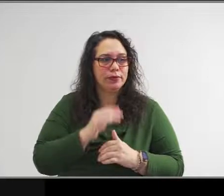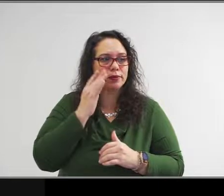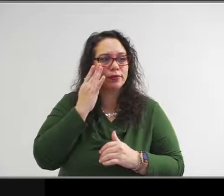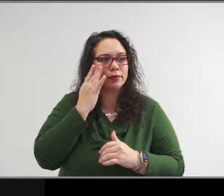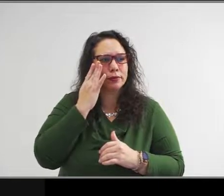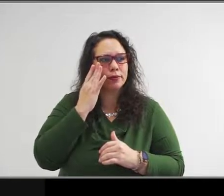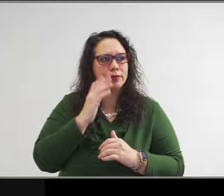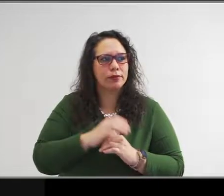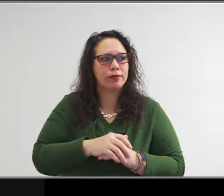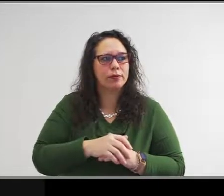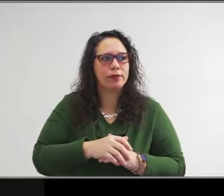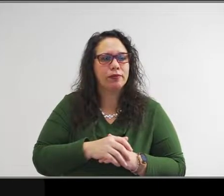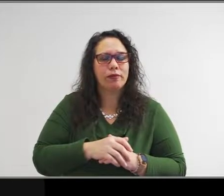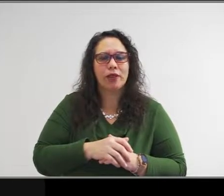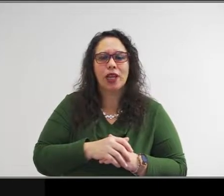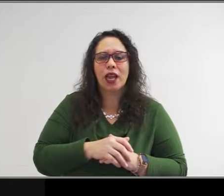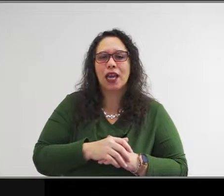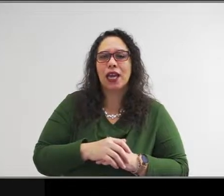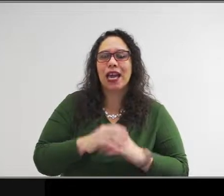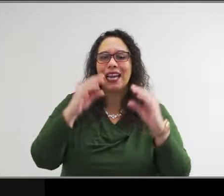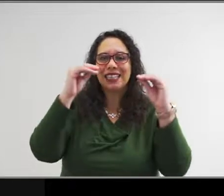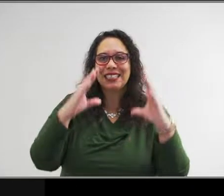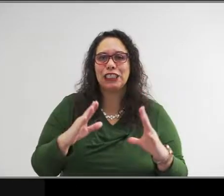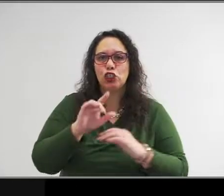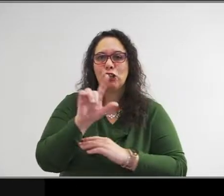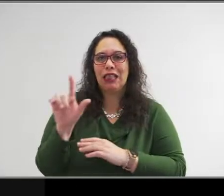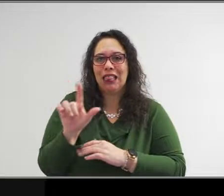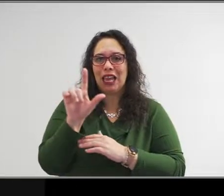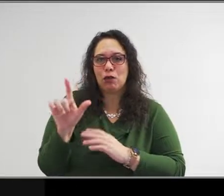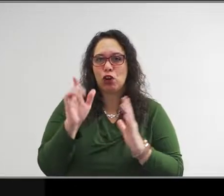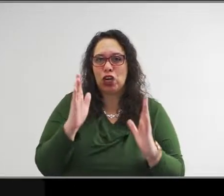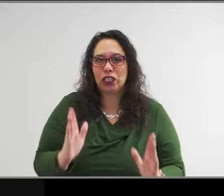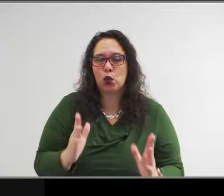Teacher librarians want to be essential partners